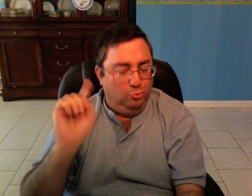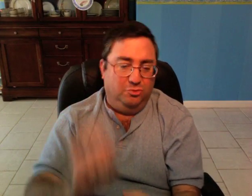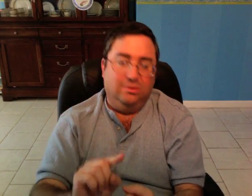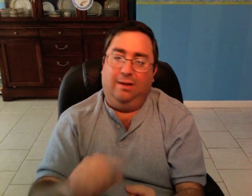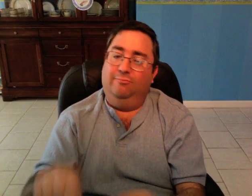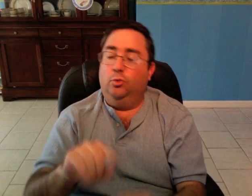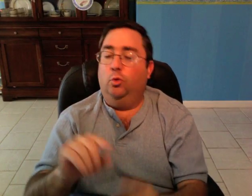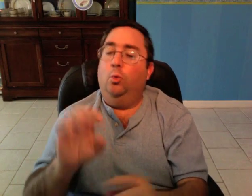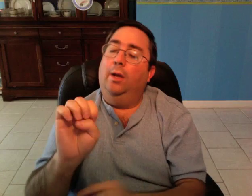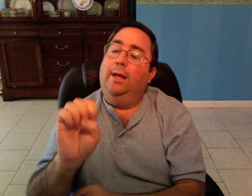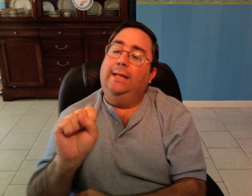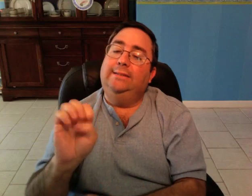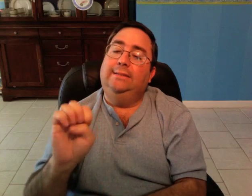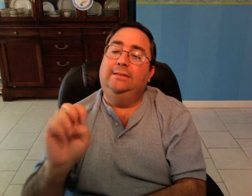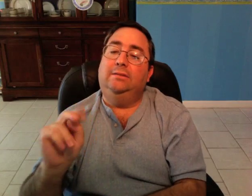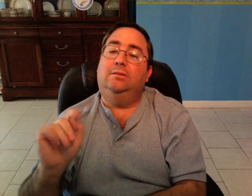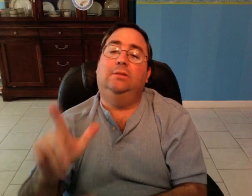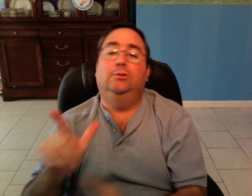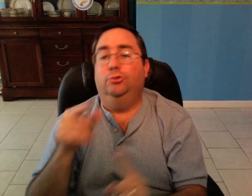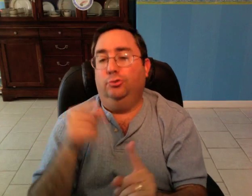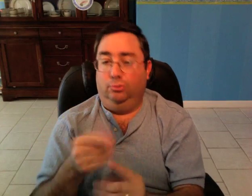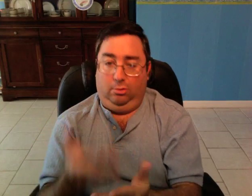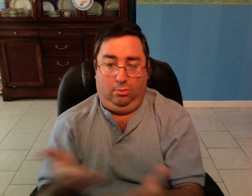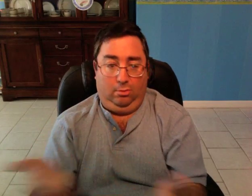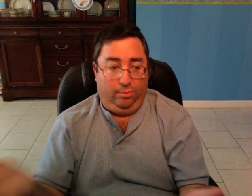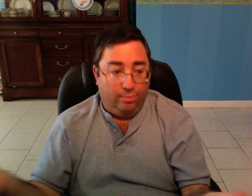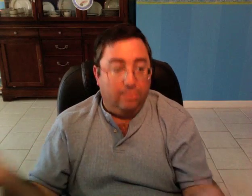"essential" elements.